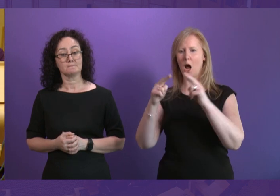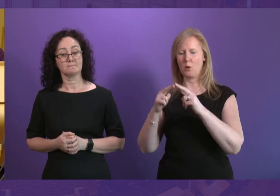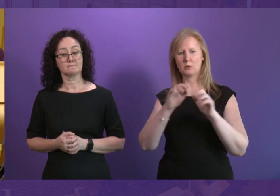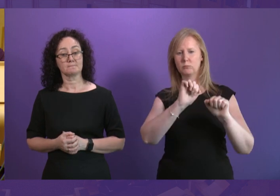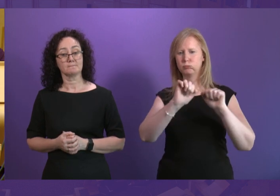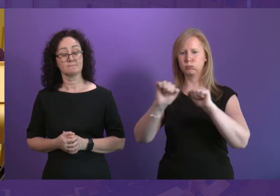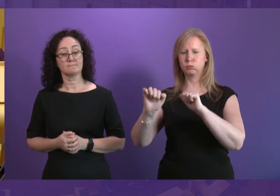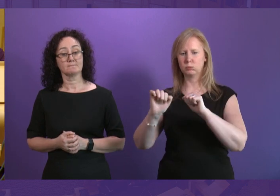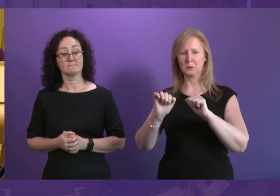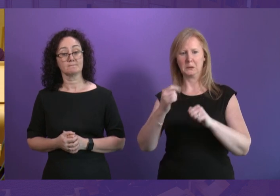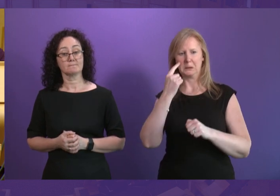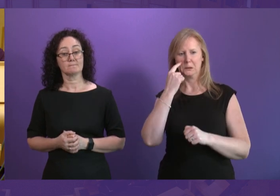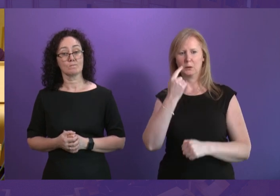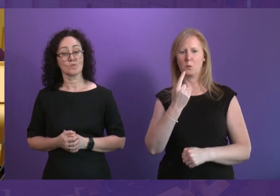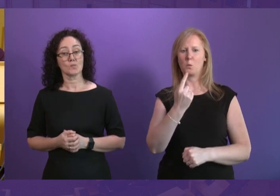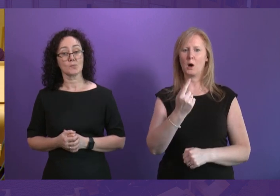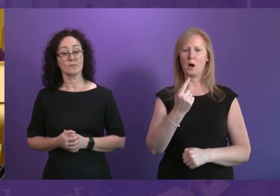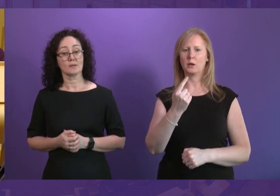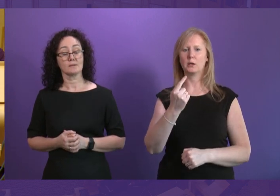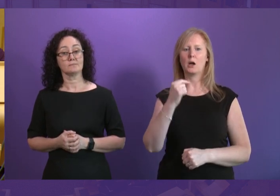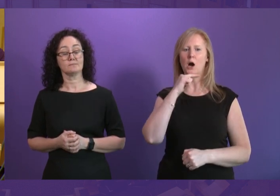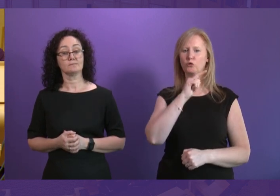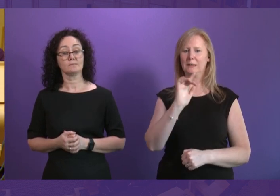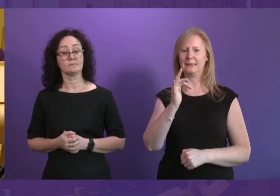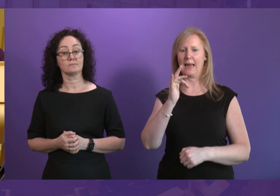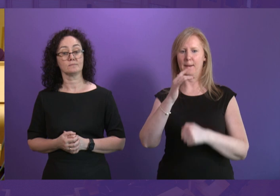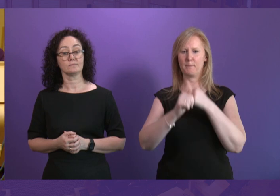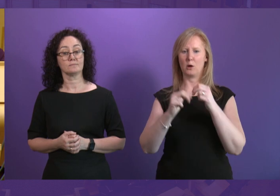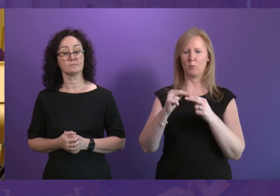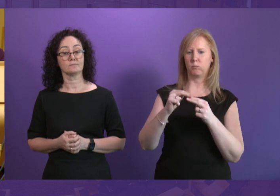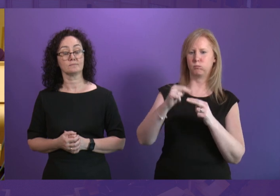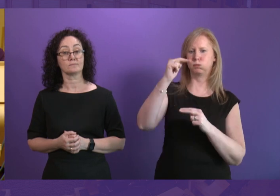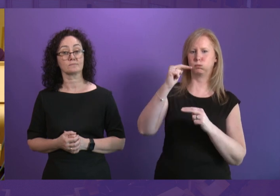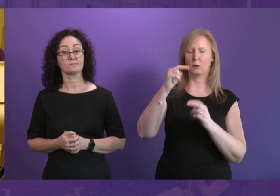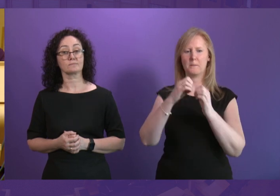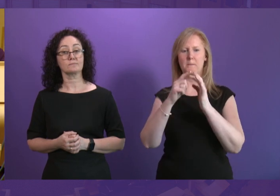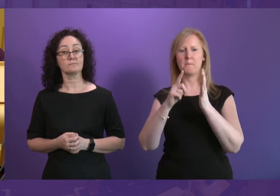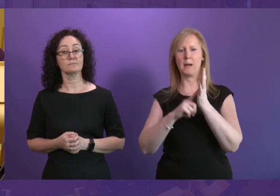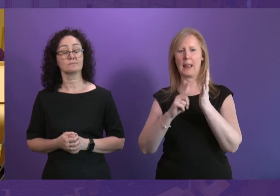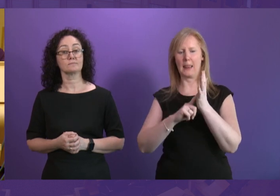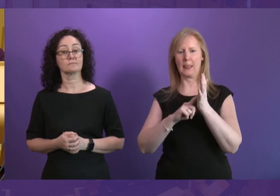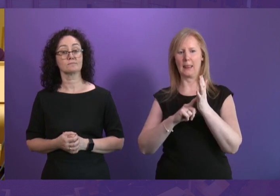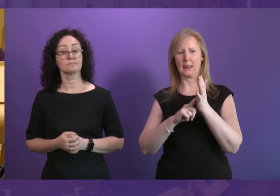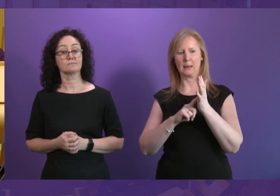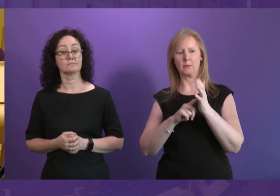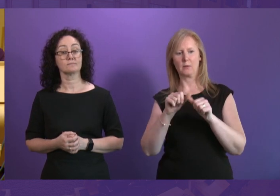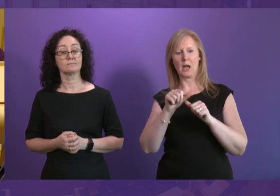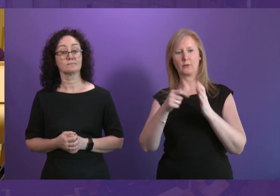increase by, on average, £110 a year after the energy watchdog Ofgem increased the cap